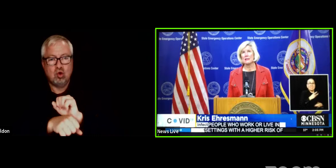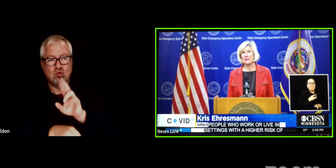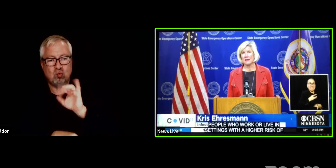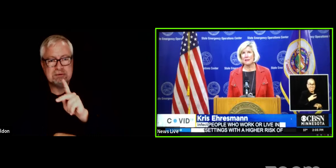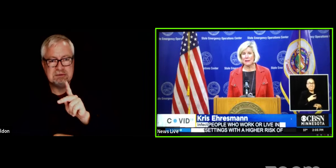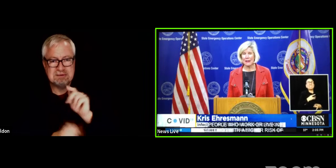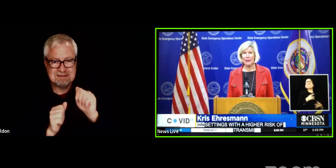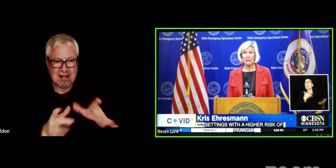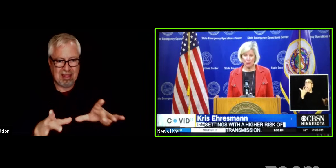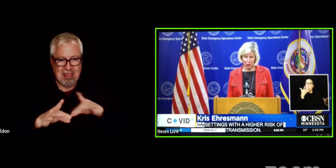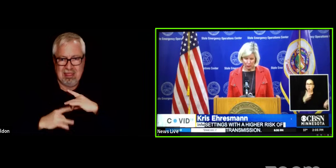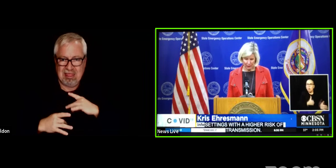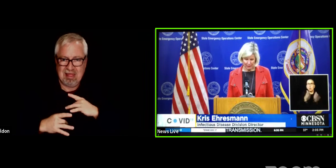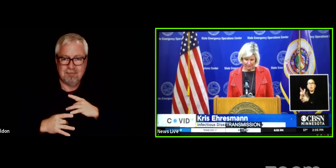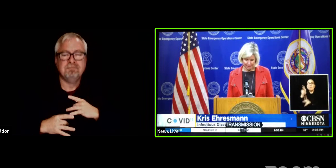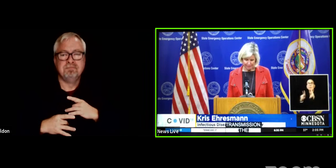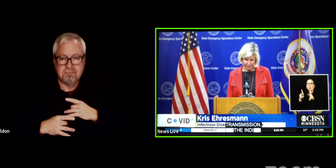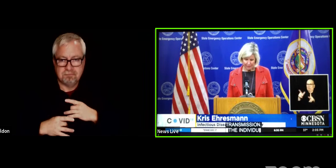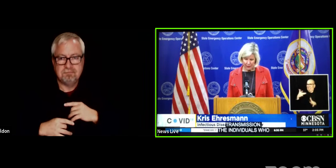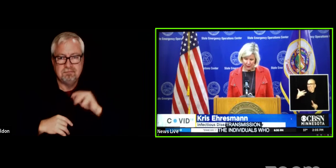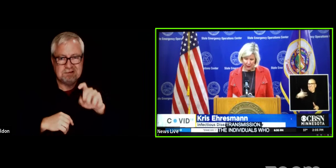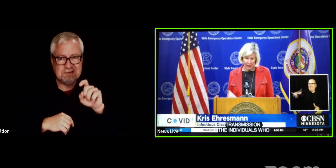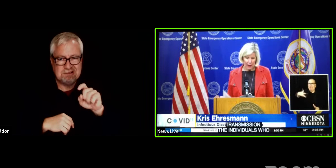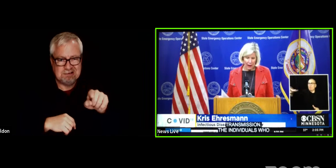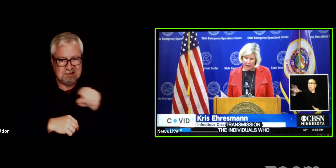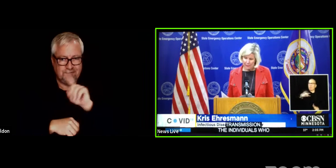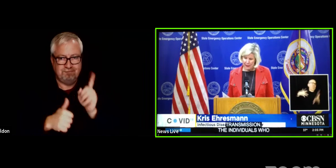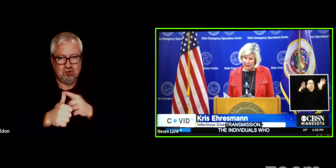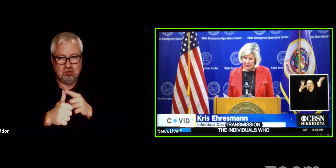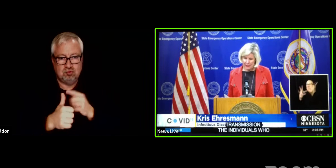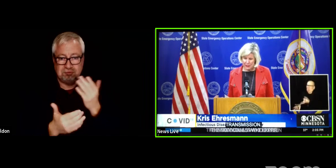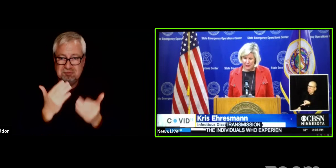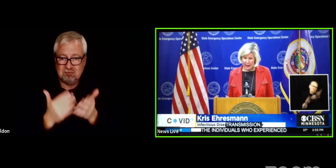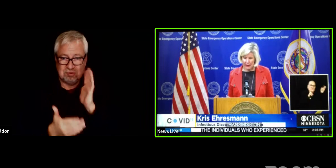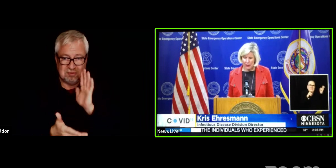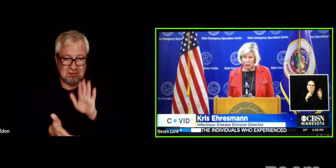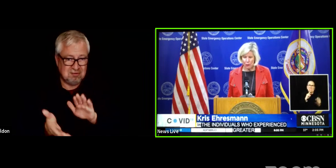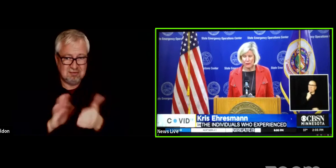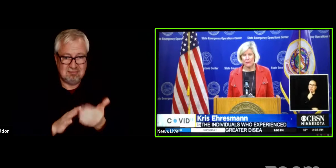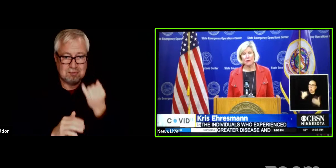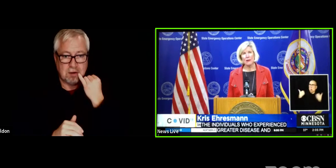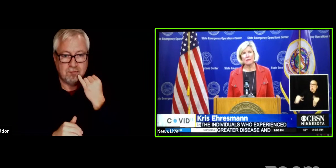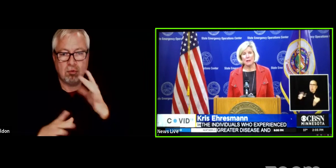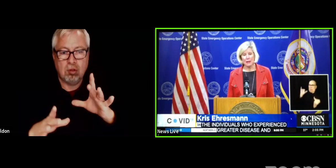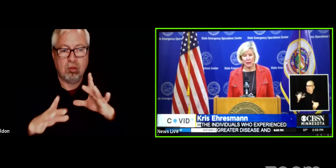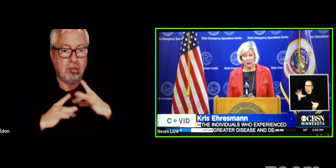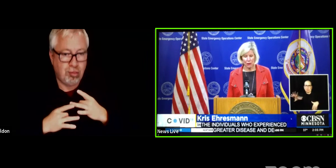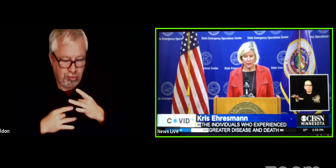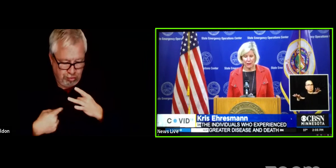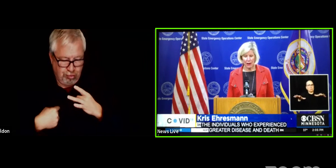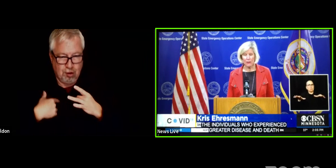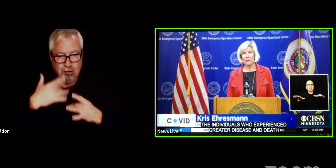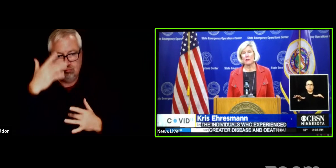DISEASE AND DEATH FROM COVID. IN ADDITION TO THAT, RISK OF TRANSMITTING COVID TO OTHERS,